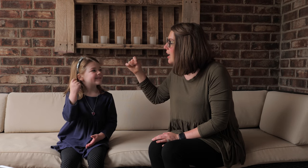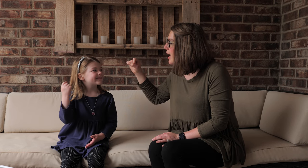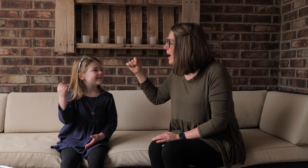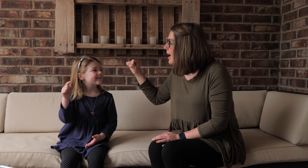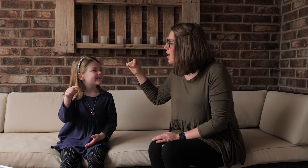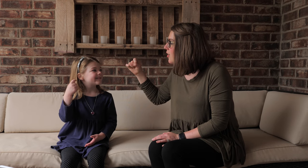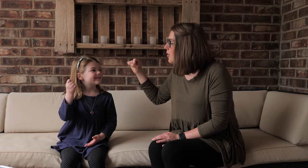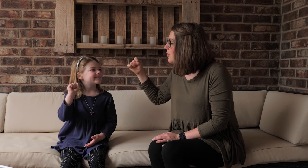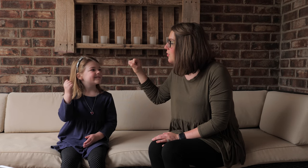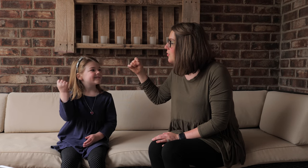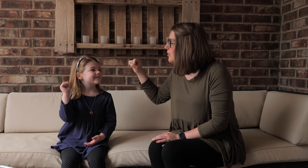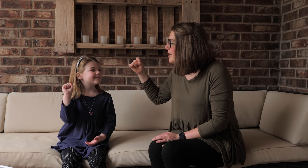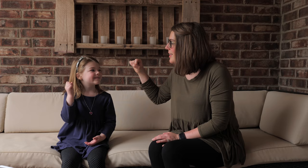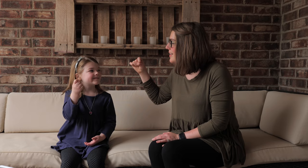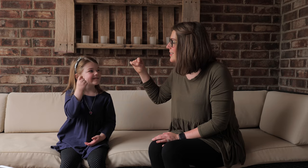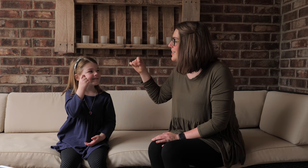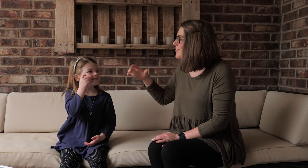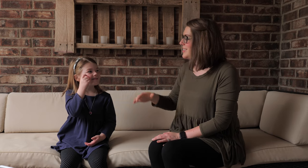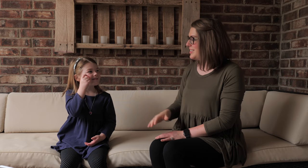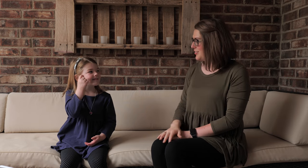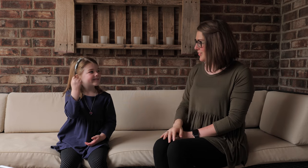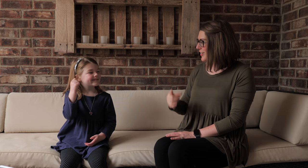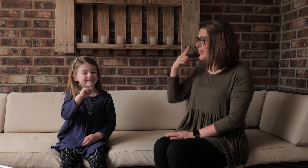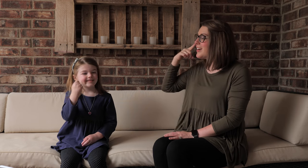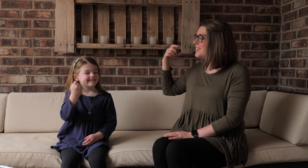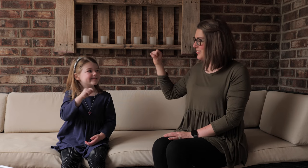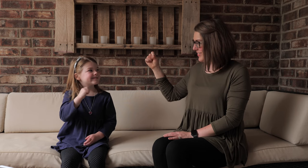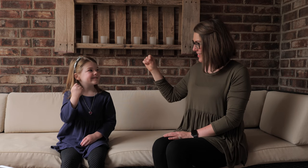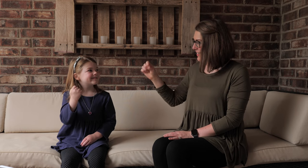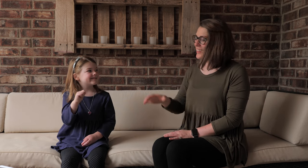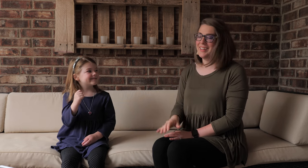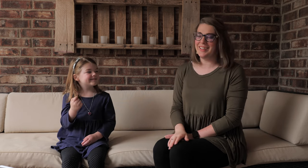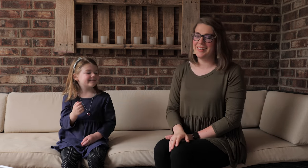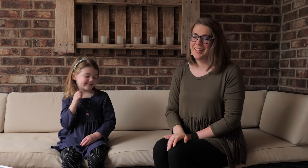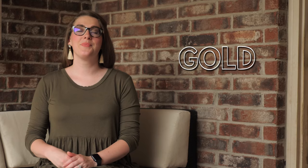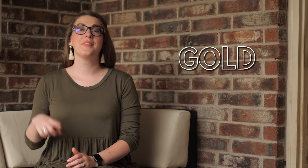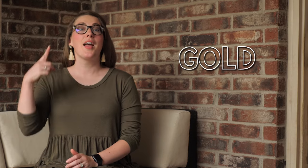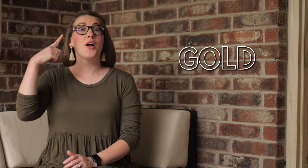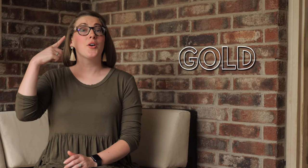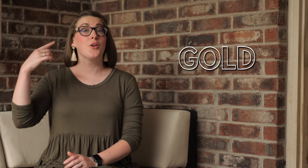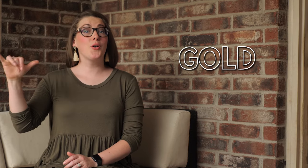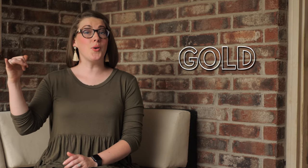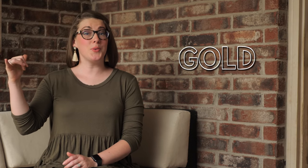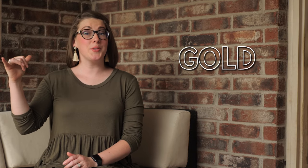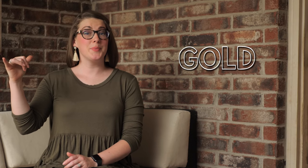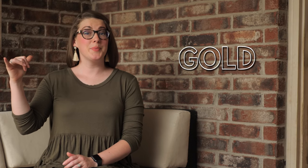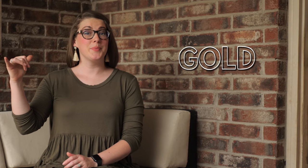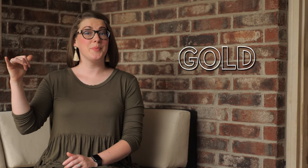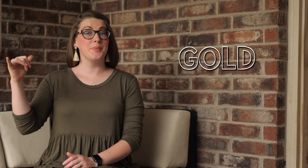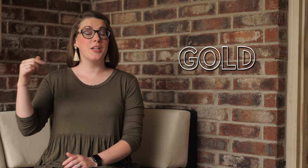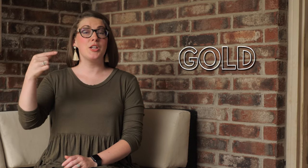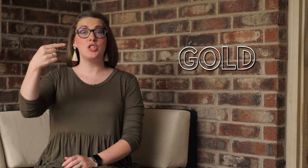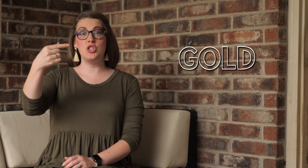it out like that. Silver. Very good. Gold